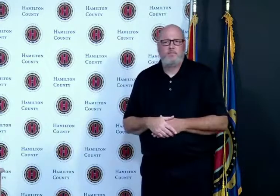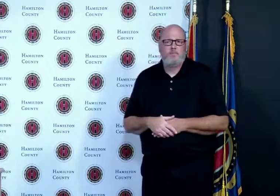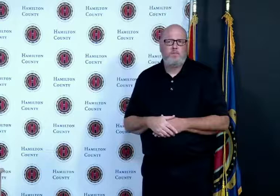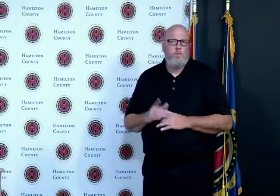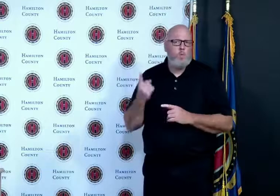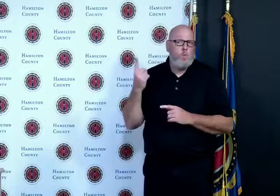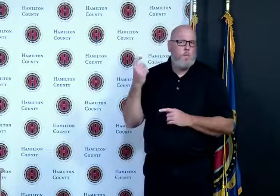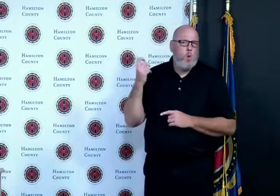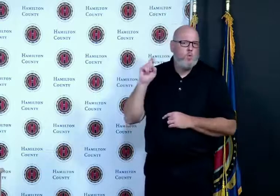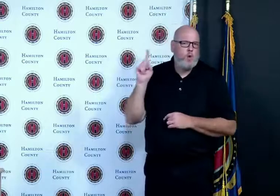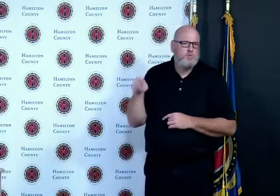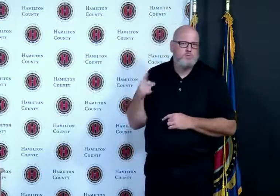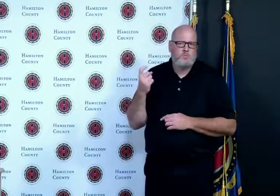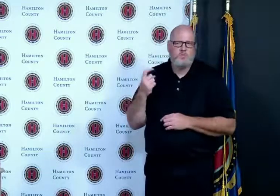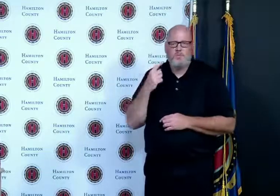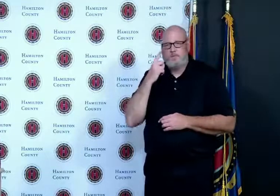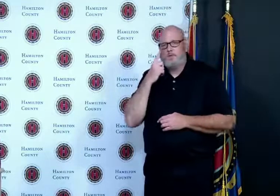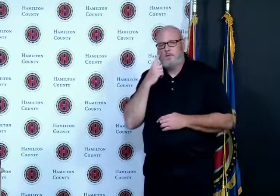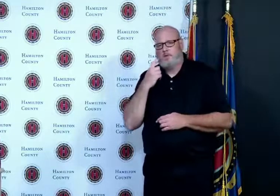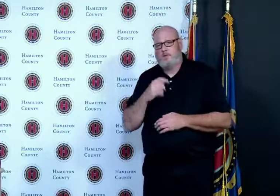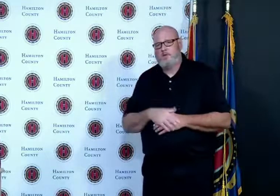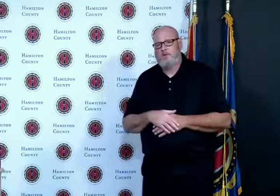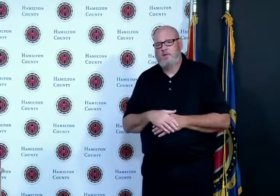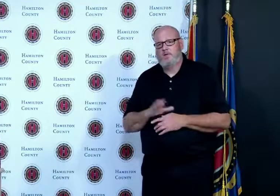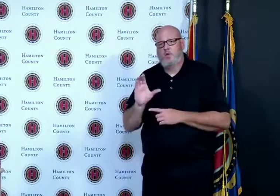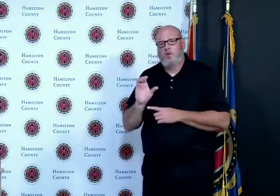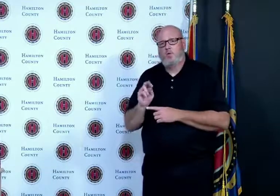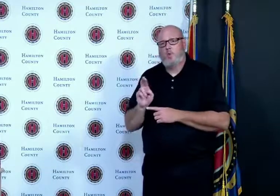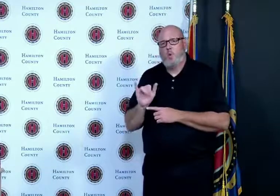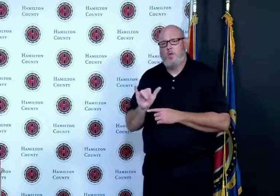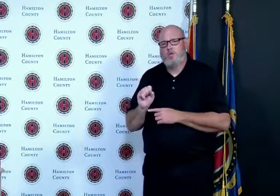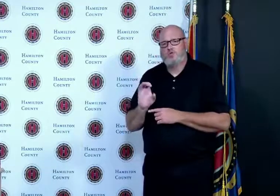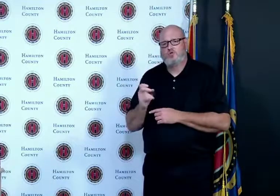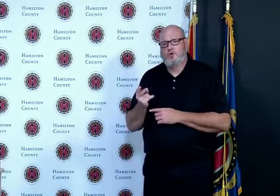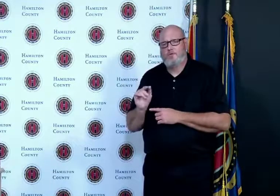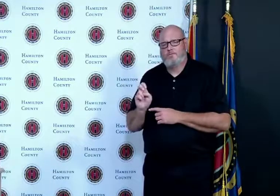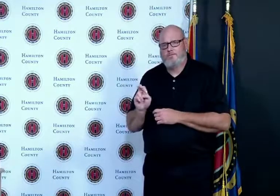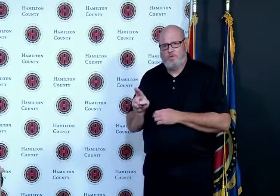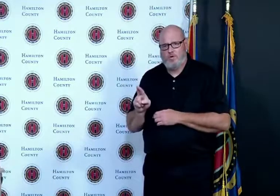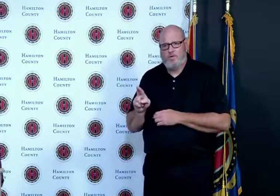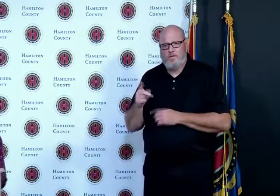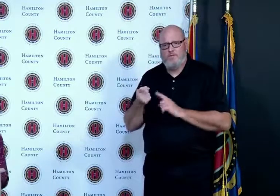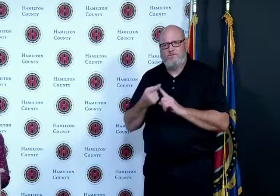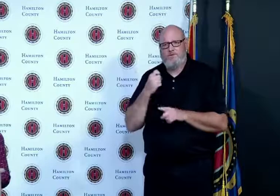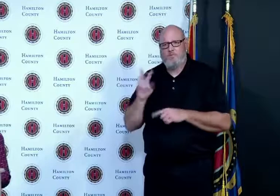we do next up is Corey Sharper from WVXU and he has questions for Greg so kick me off the mic